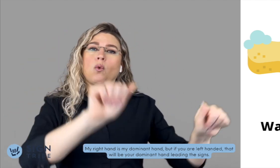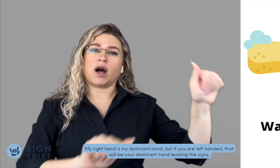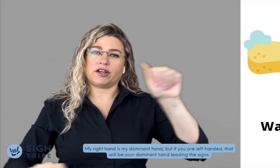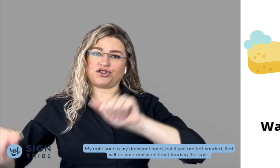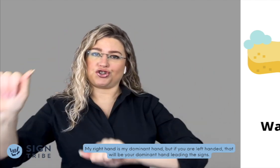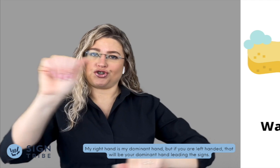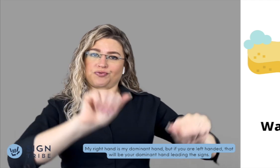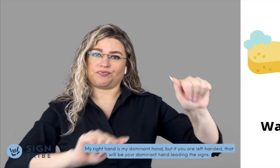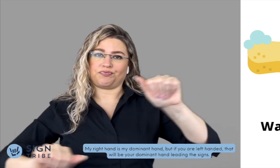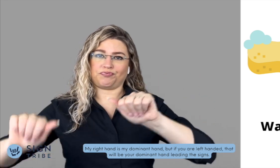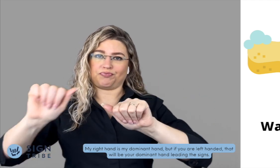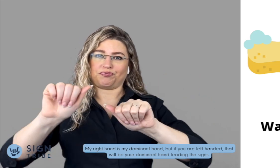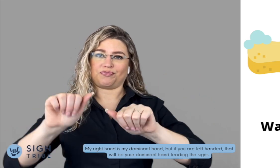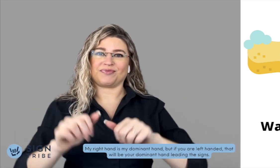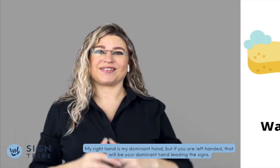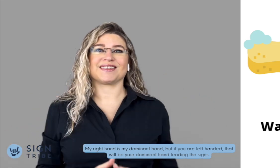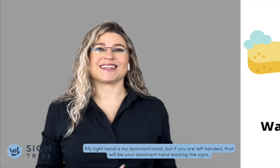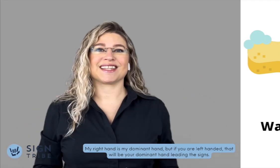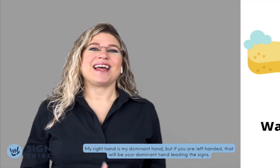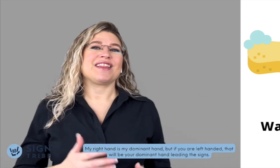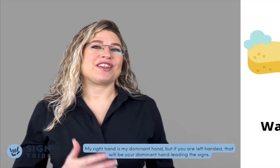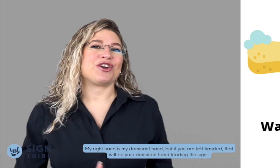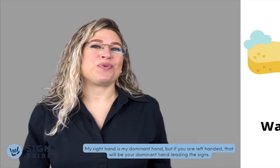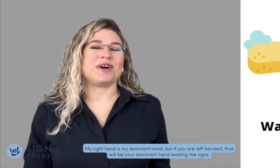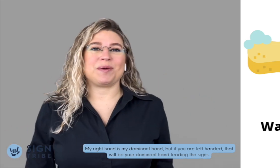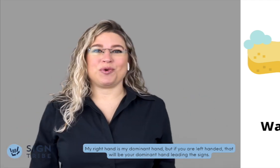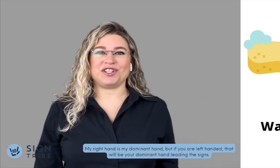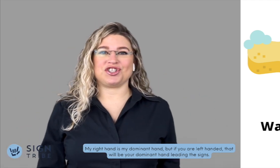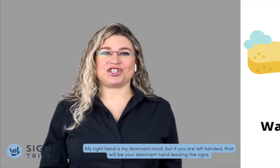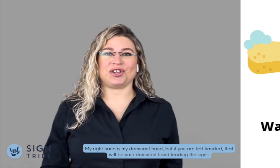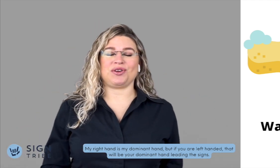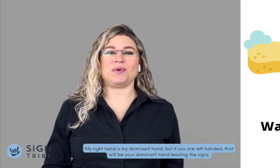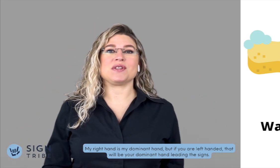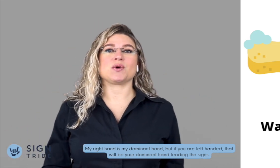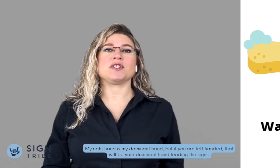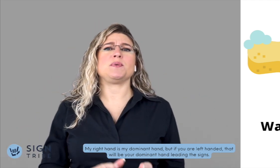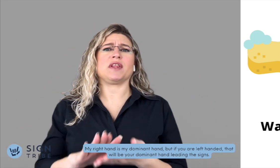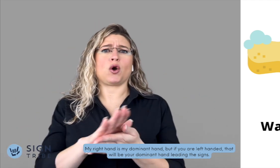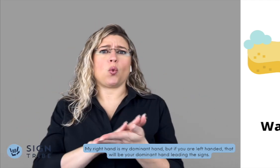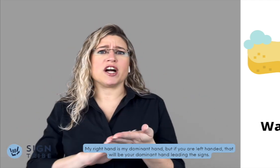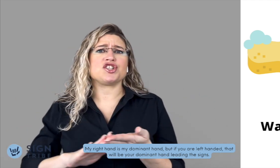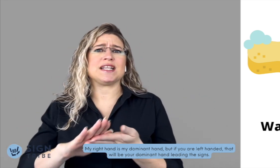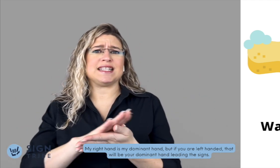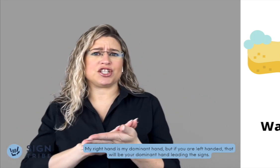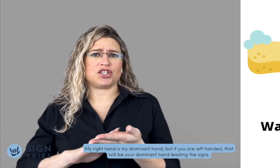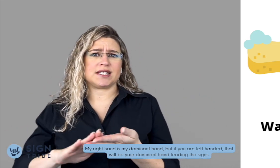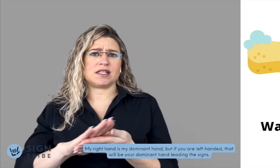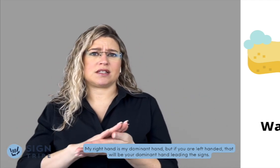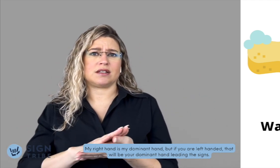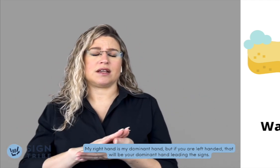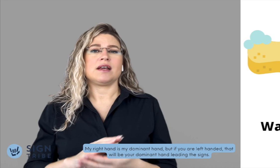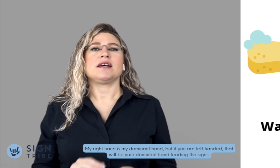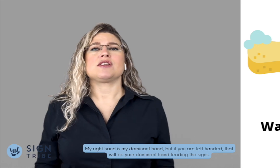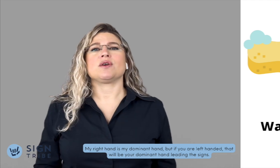Wash. The third one I'm going to show you is going to be like washing dishes. So you